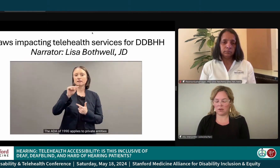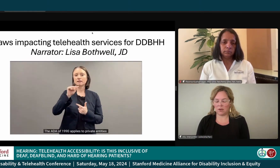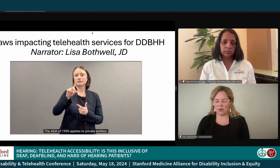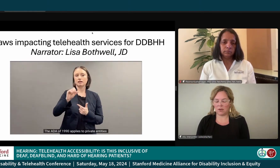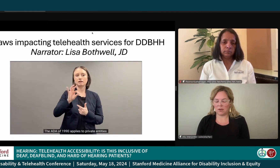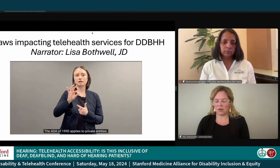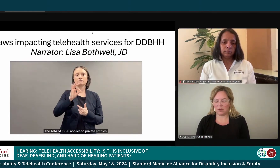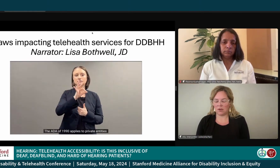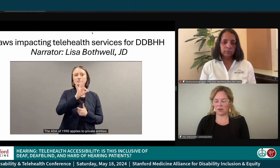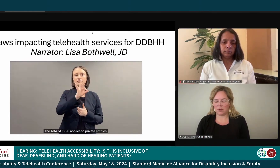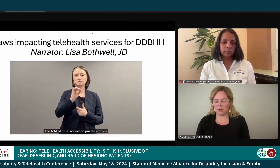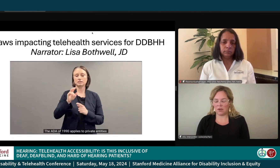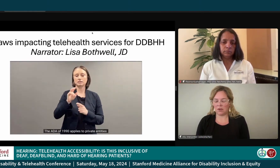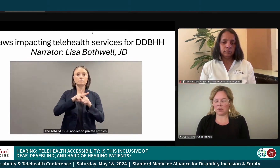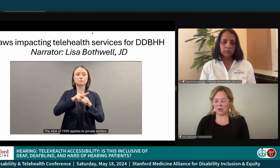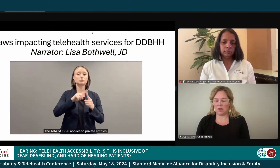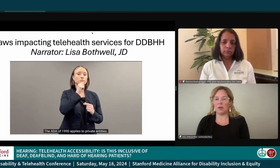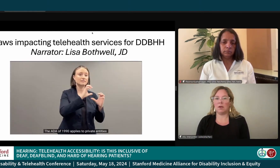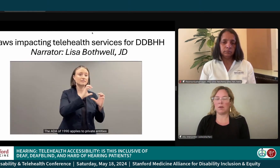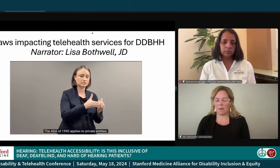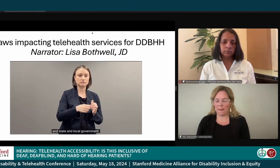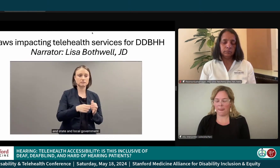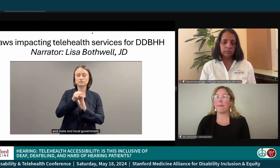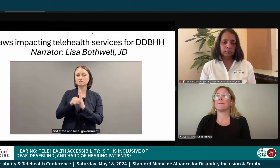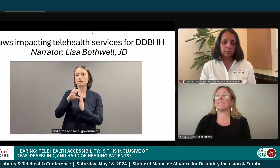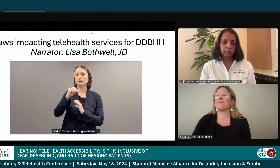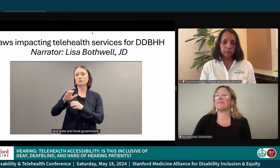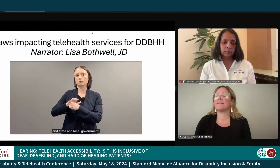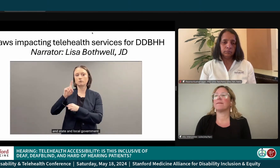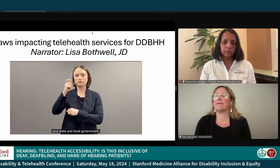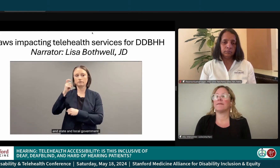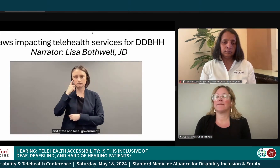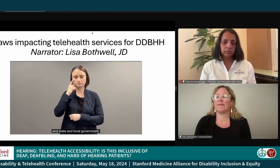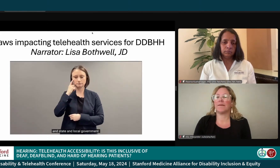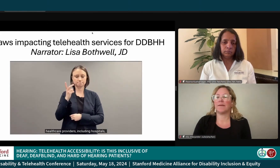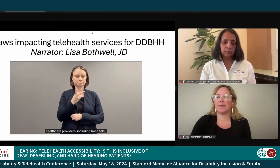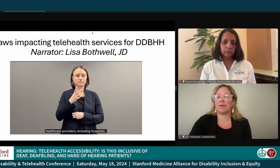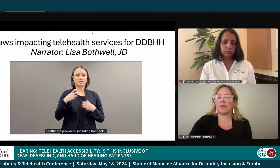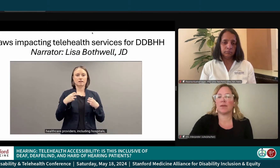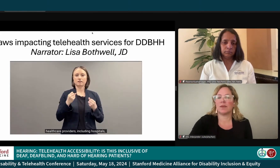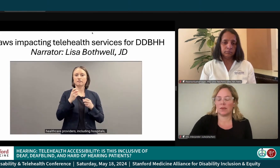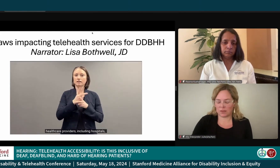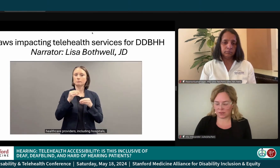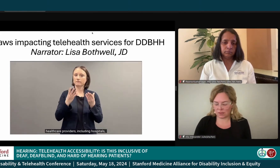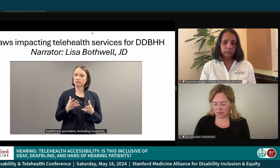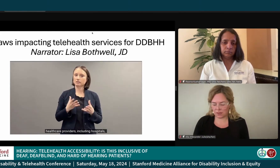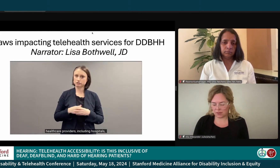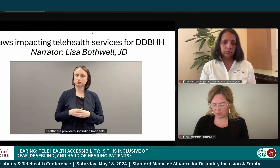assistance, the ADA of 1990 applies to private and state and local government. Health care